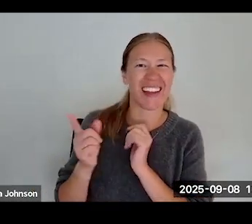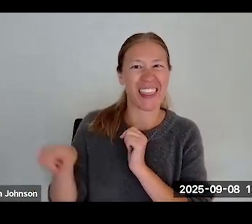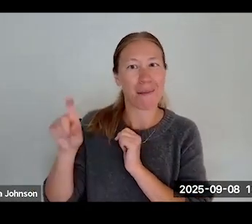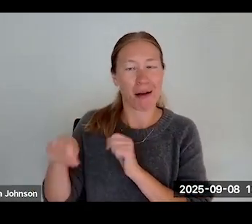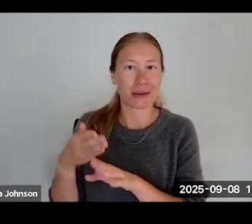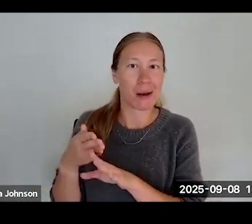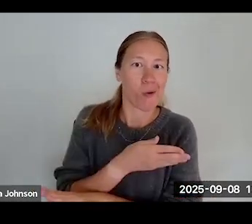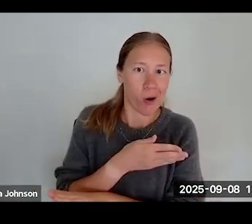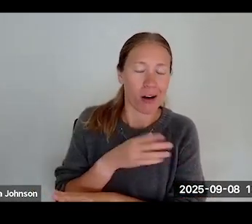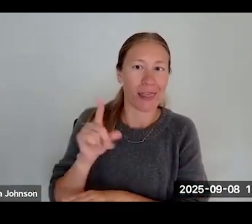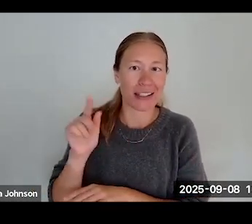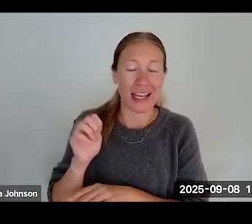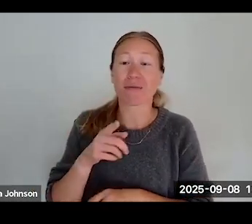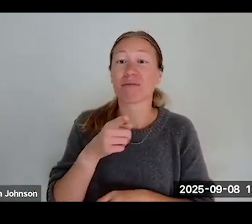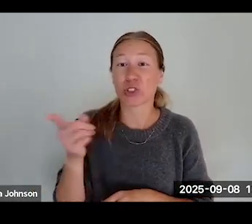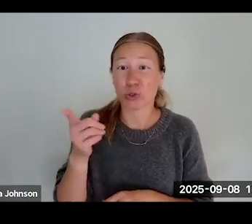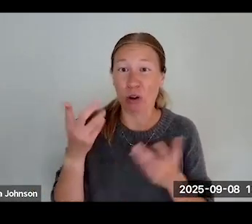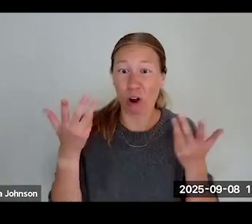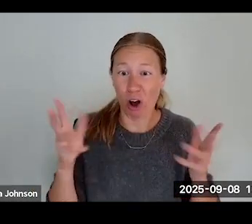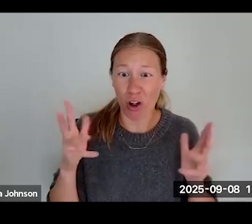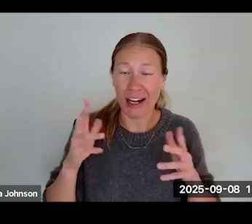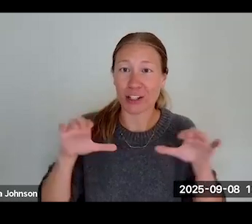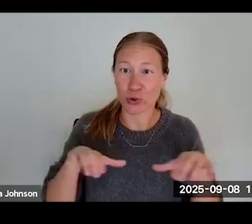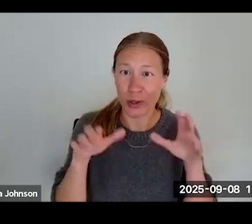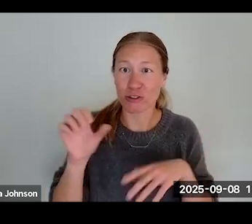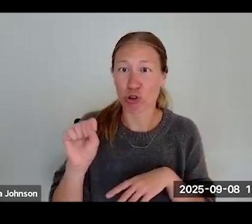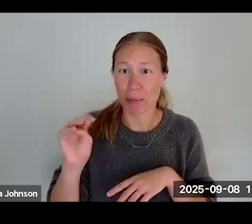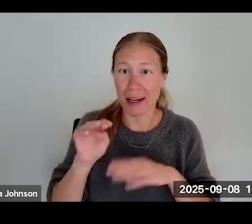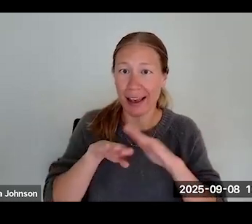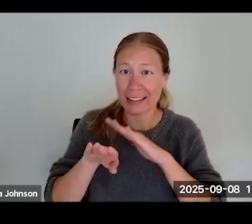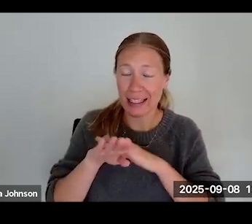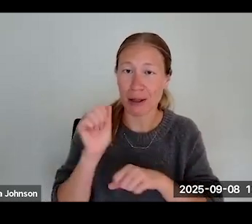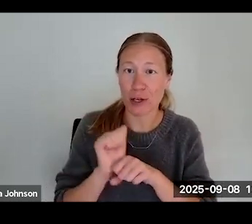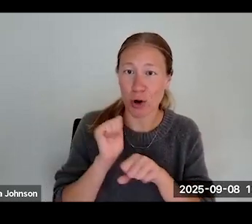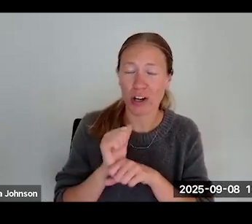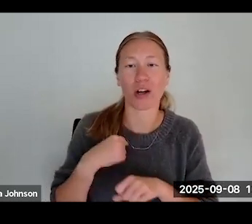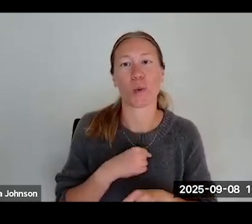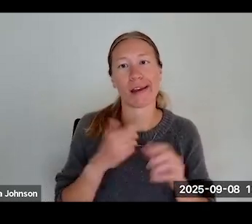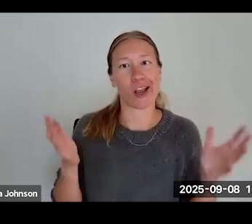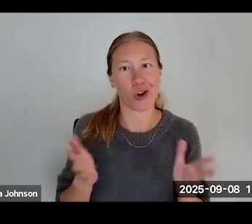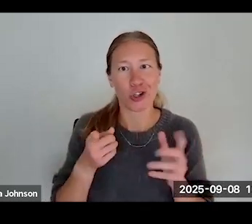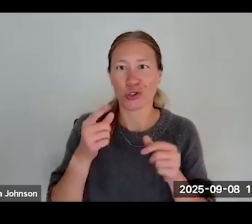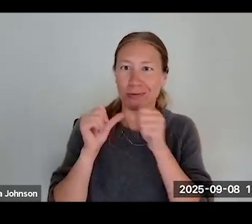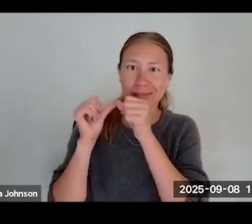So if you're already doing this social media accessibility work, we really do encourage you to keep doing that.